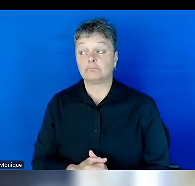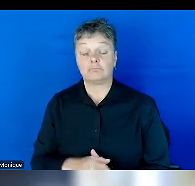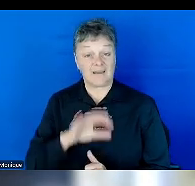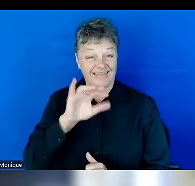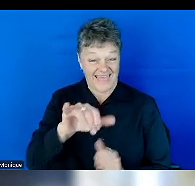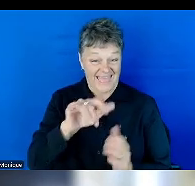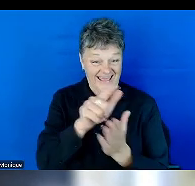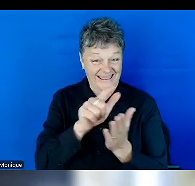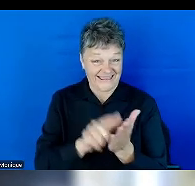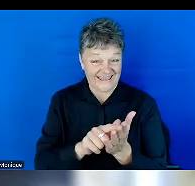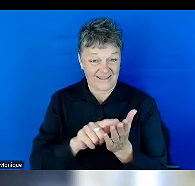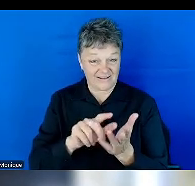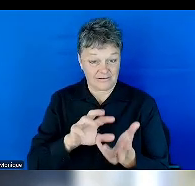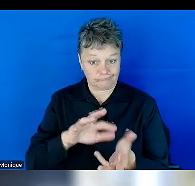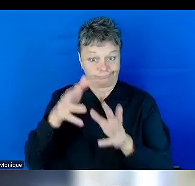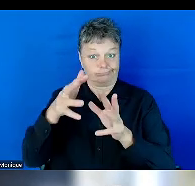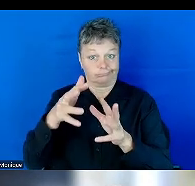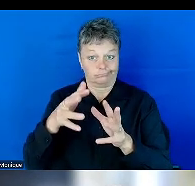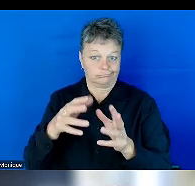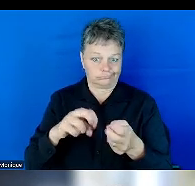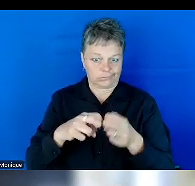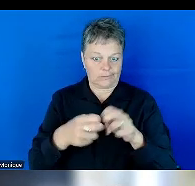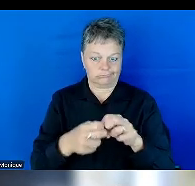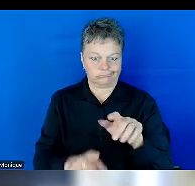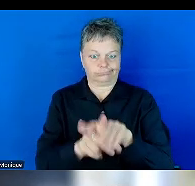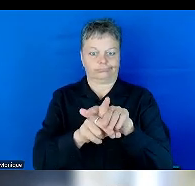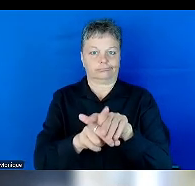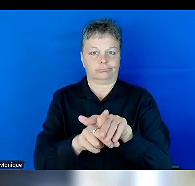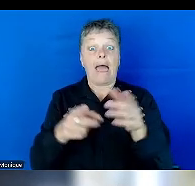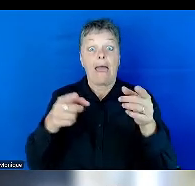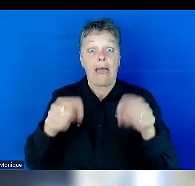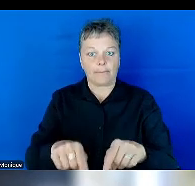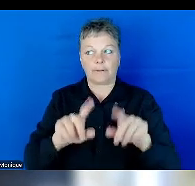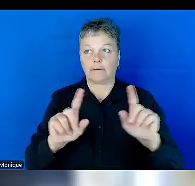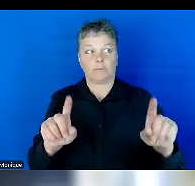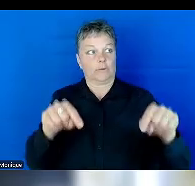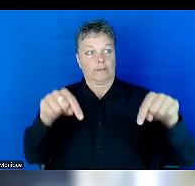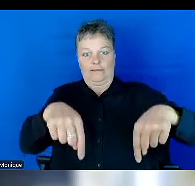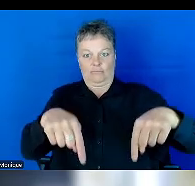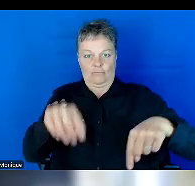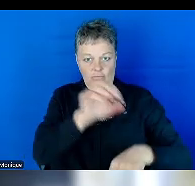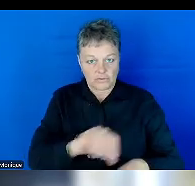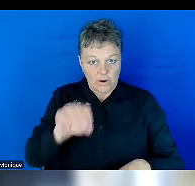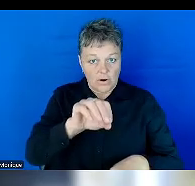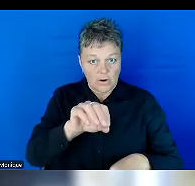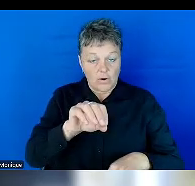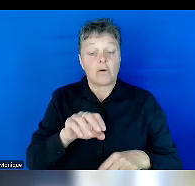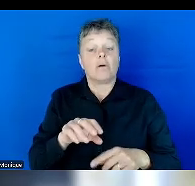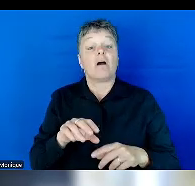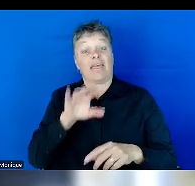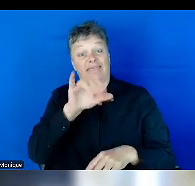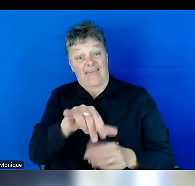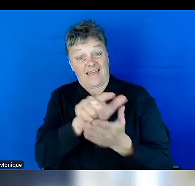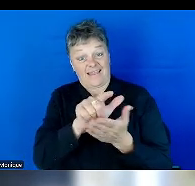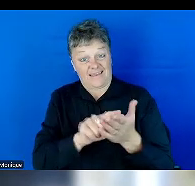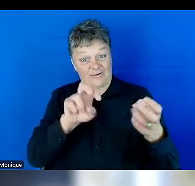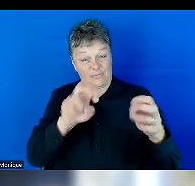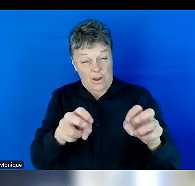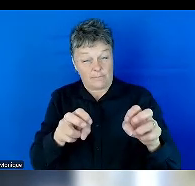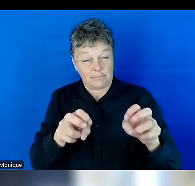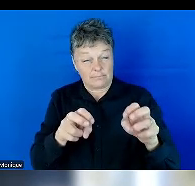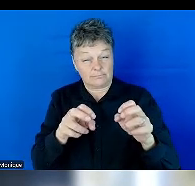Ontario and is within the areas of practice that we do, then at that point ARCH can uh give you